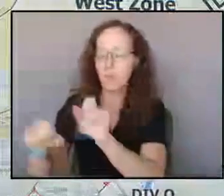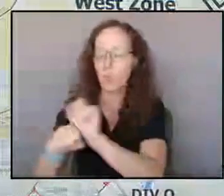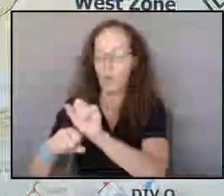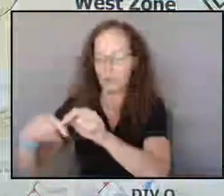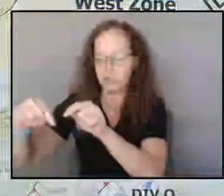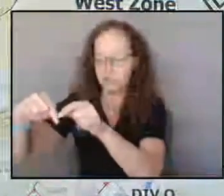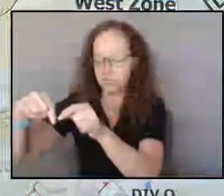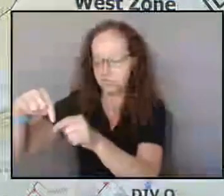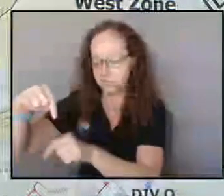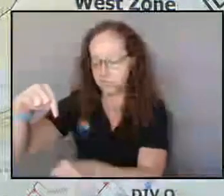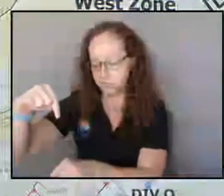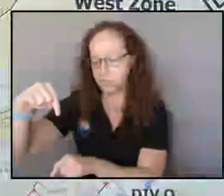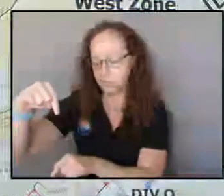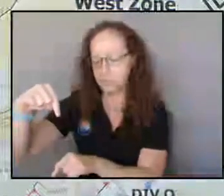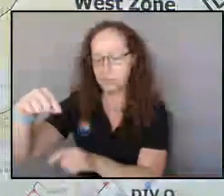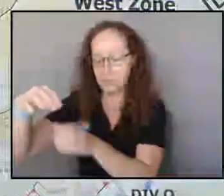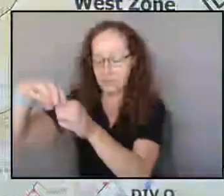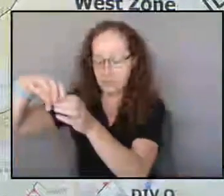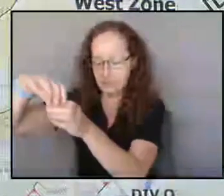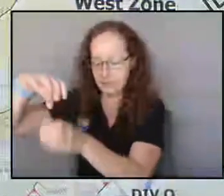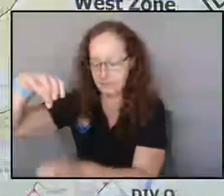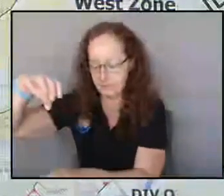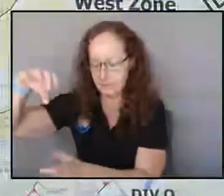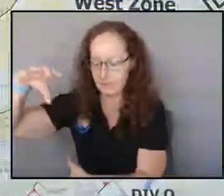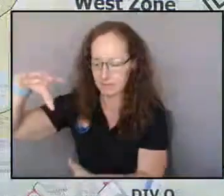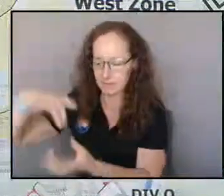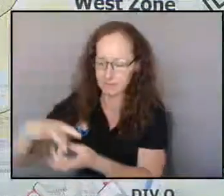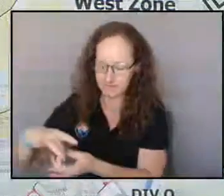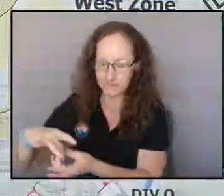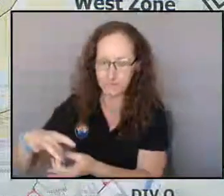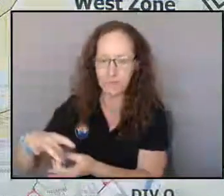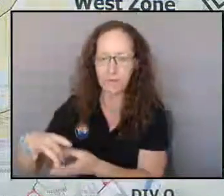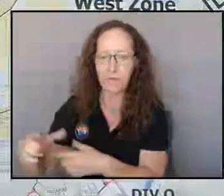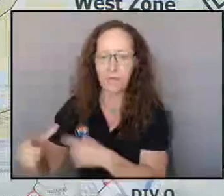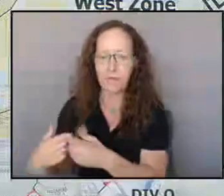RIDGE, SOUTH OF JICARITA PEAK AND WHERE THE TRAIL FOR